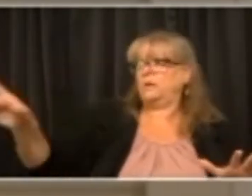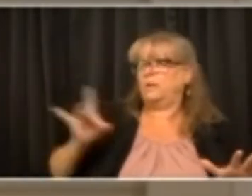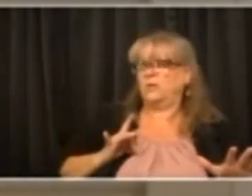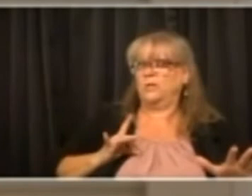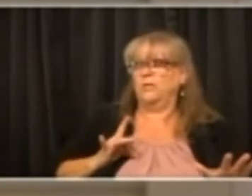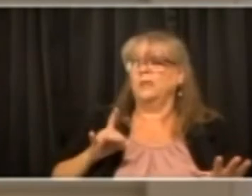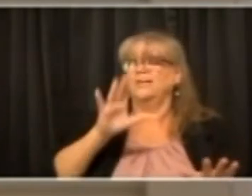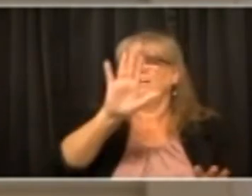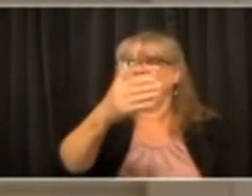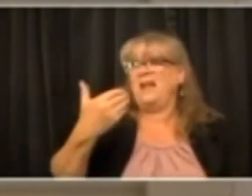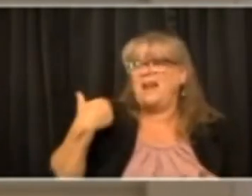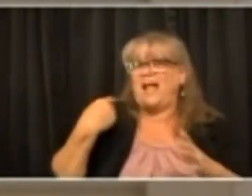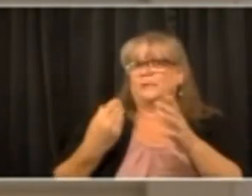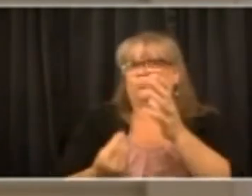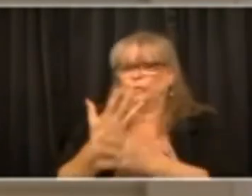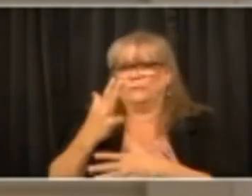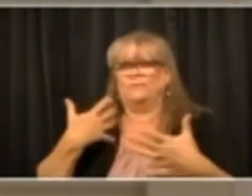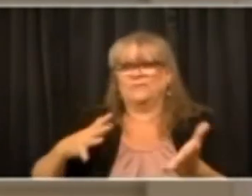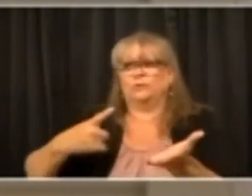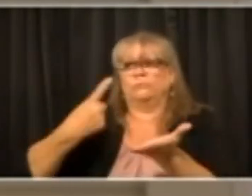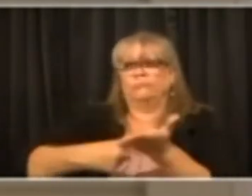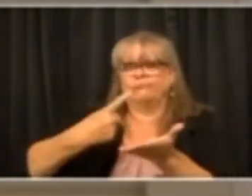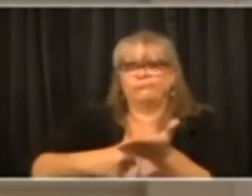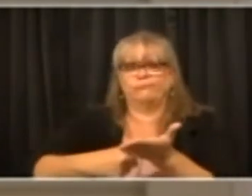and one of the things that we have done is